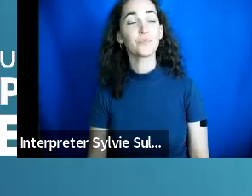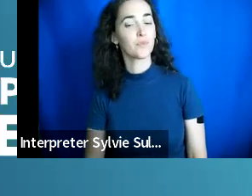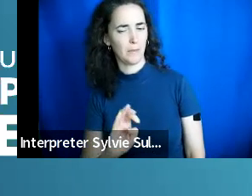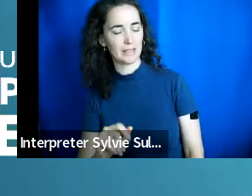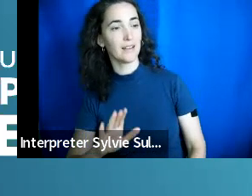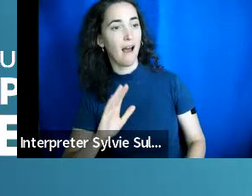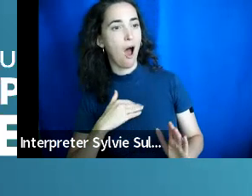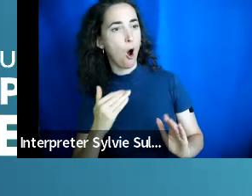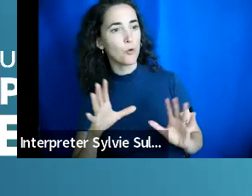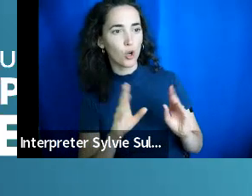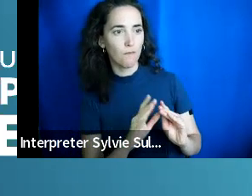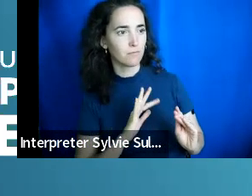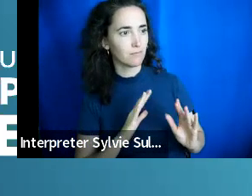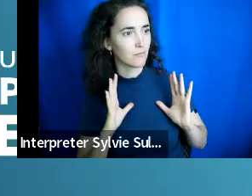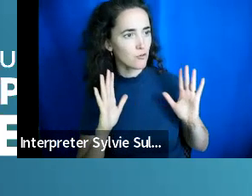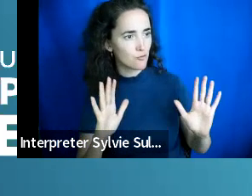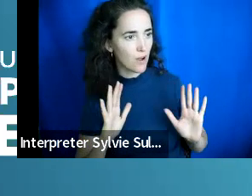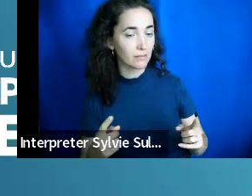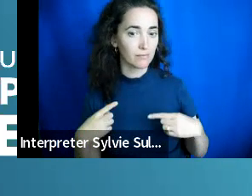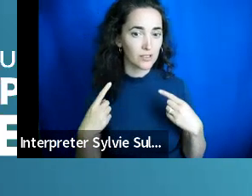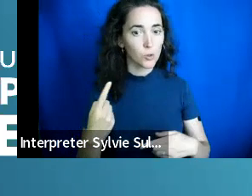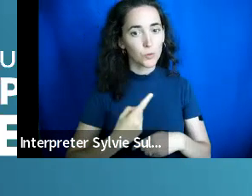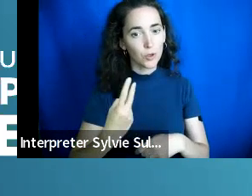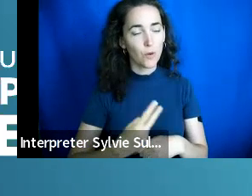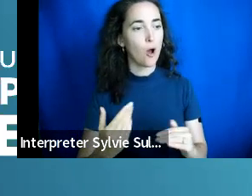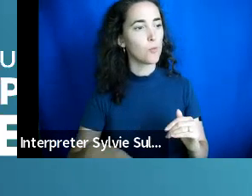great conference, and I hope you've learned a lot in the last couple of days.